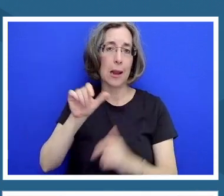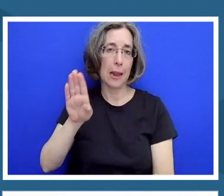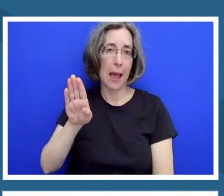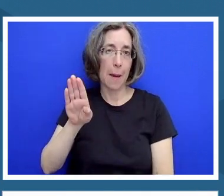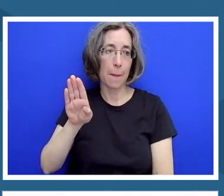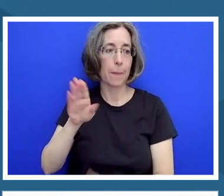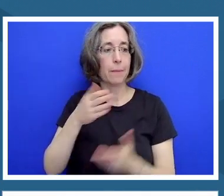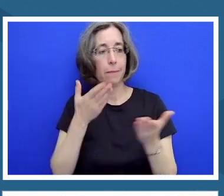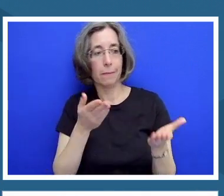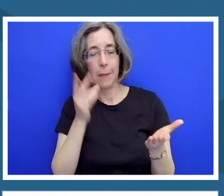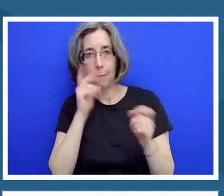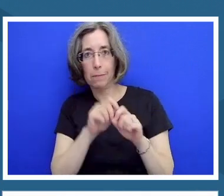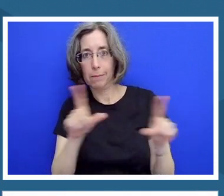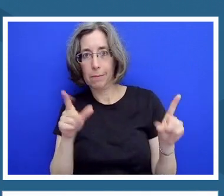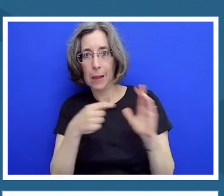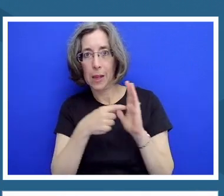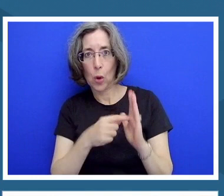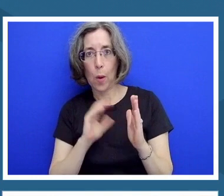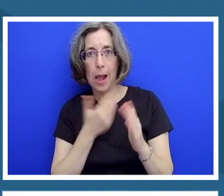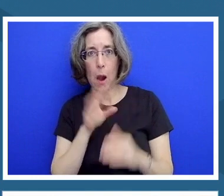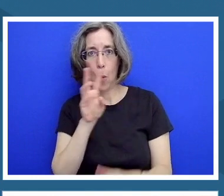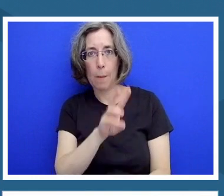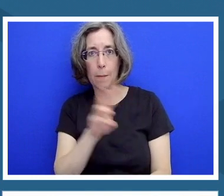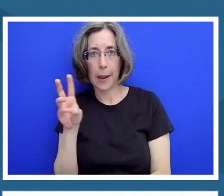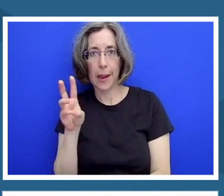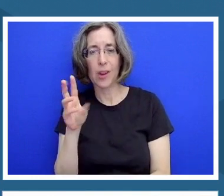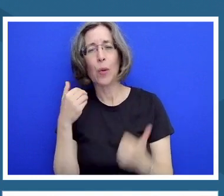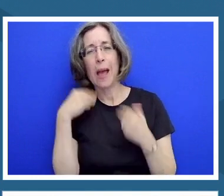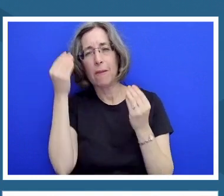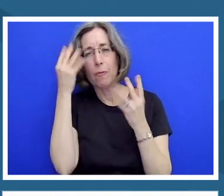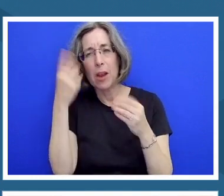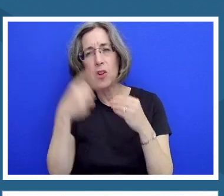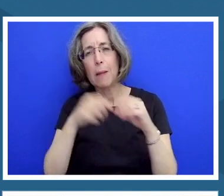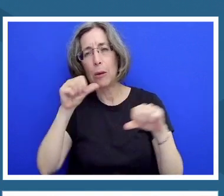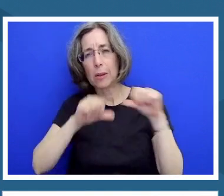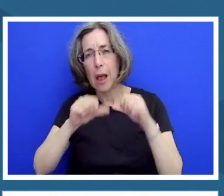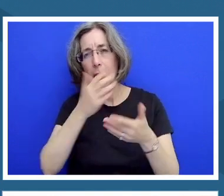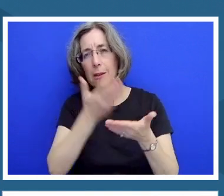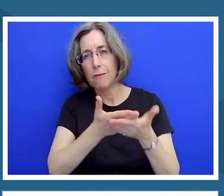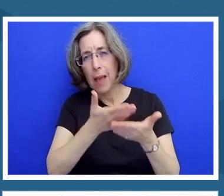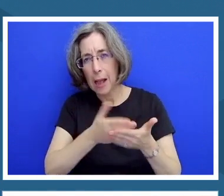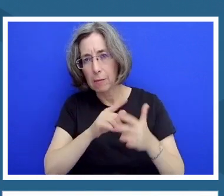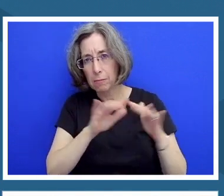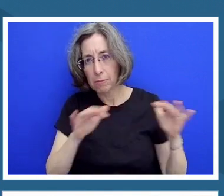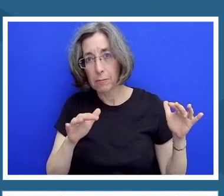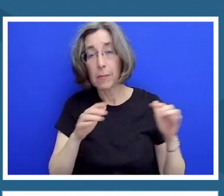science facts on the page uh and in a little bit mary's going to tell us about